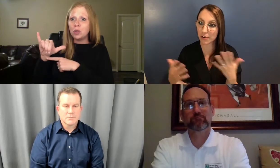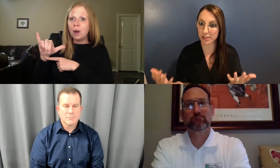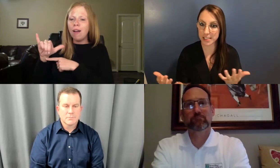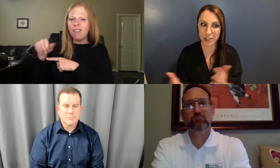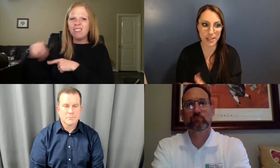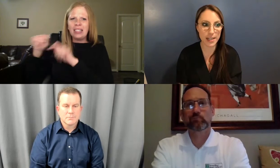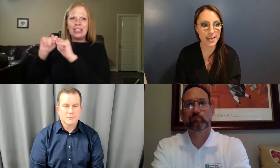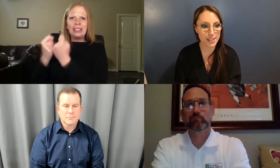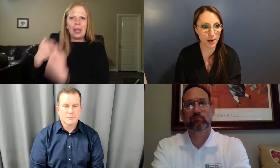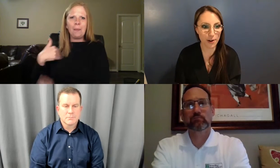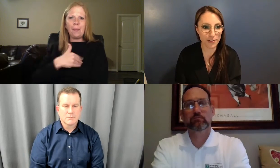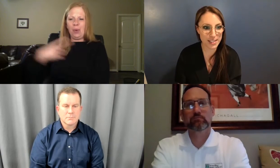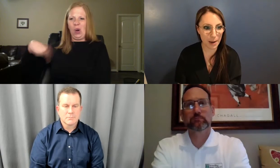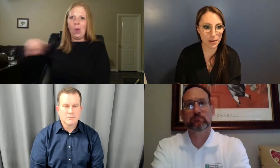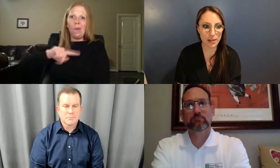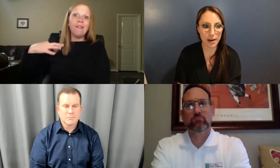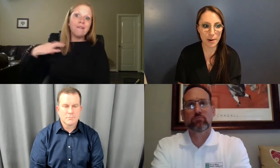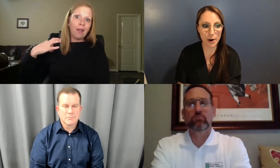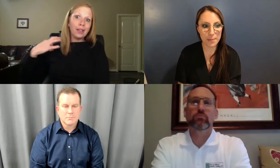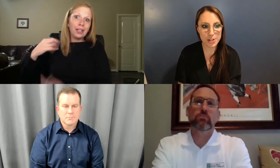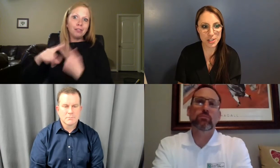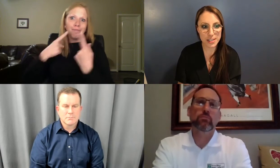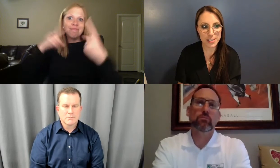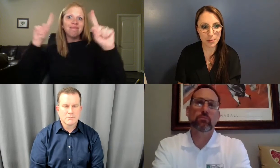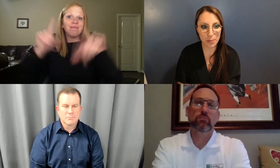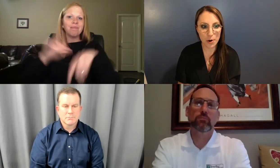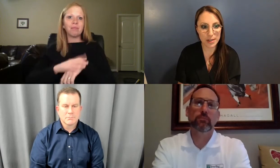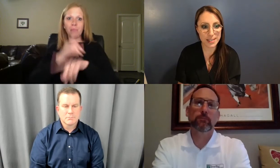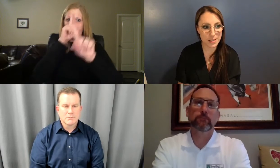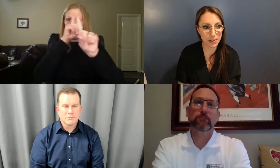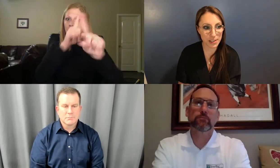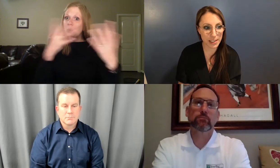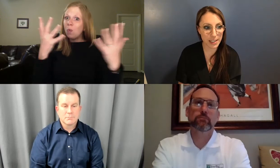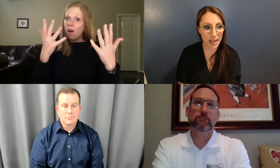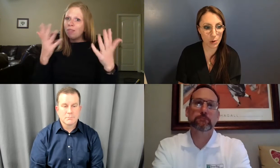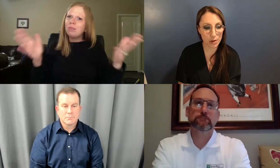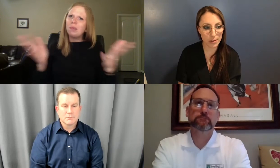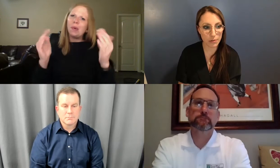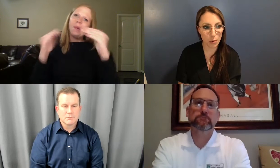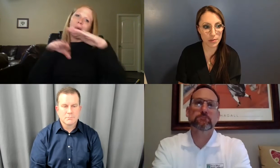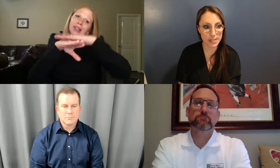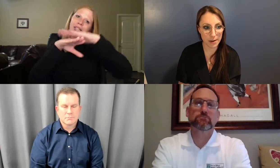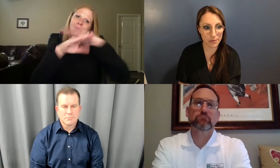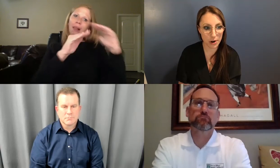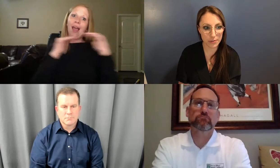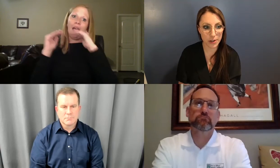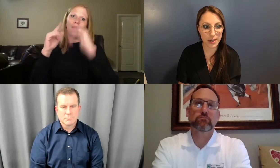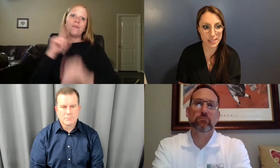that are volunteering to make all of this happen. Our mission is to promote accessibility and equity for the deaf, hard of hearing